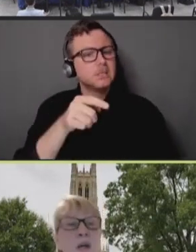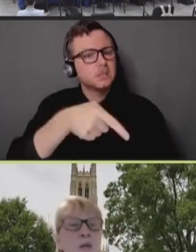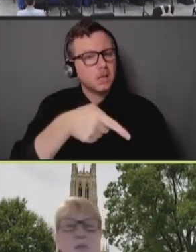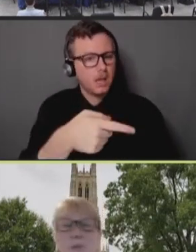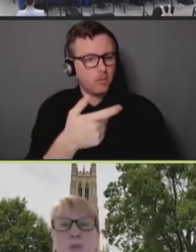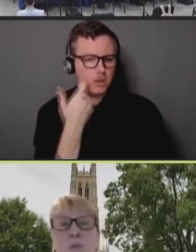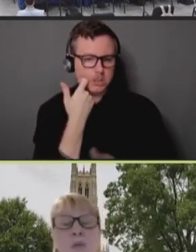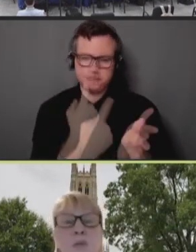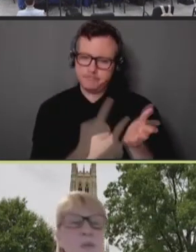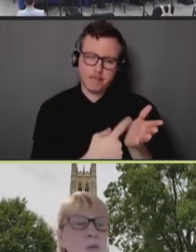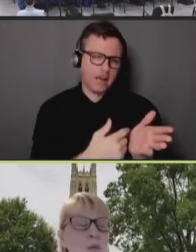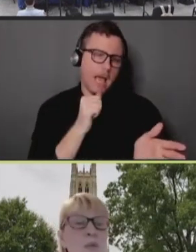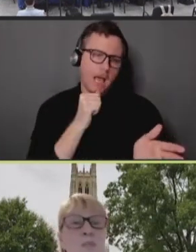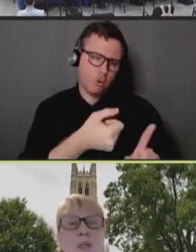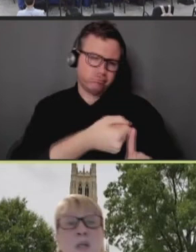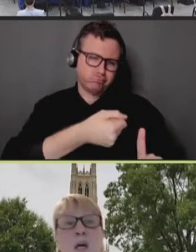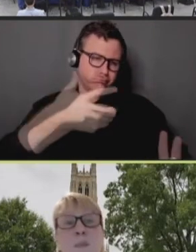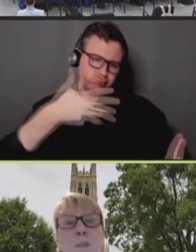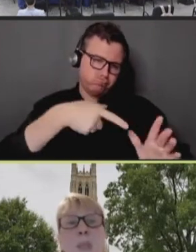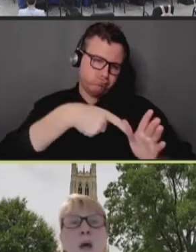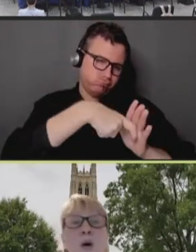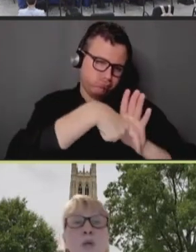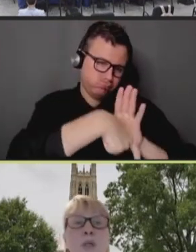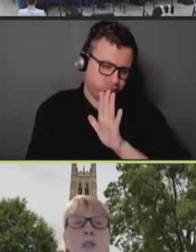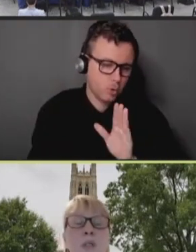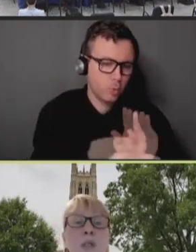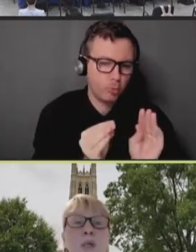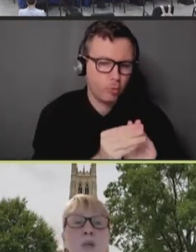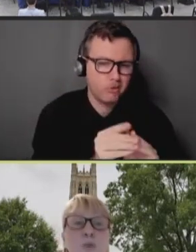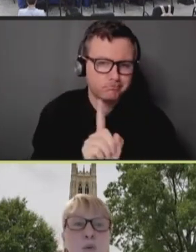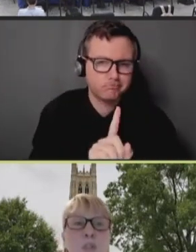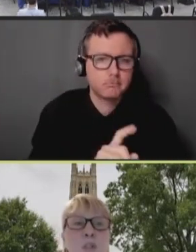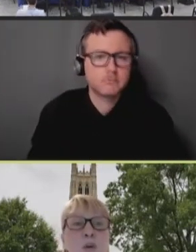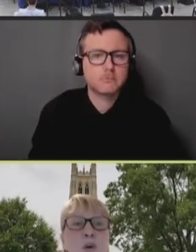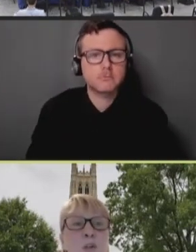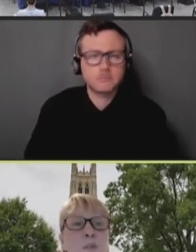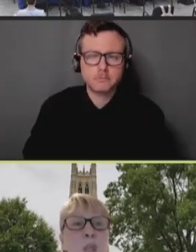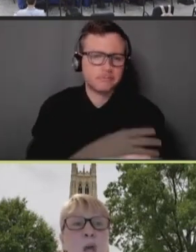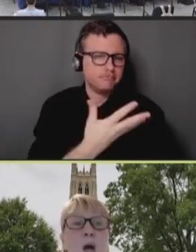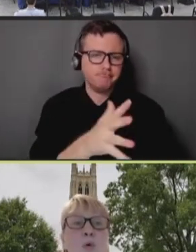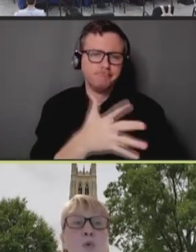I will not spend time on it. You already heard.